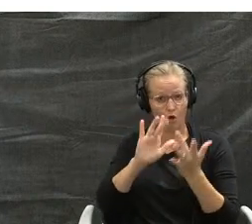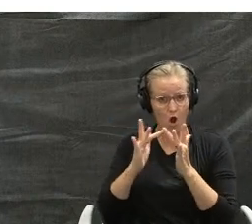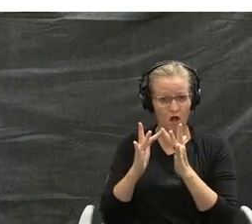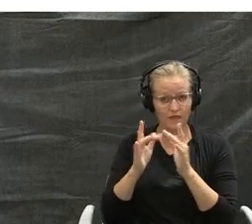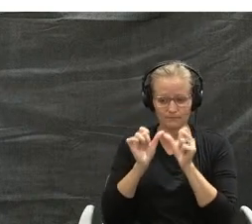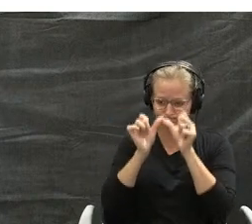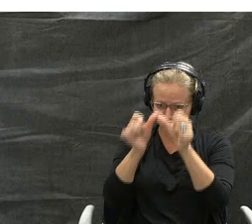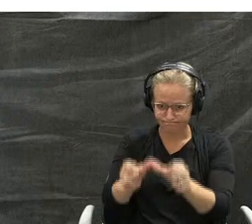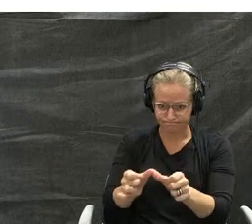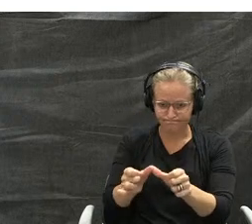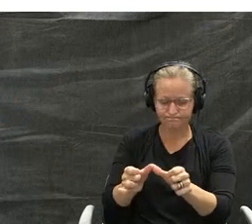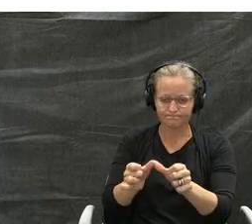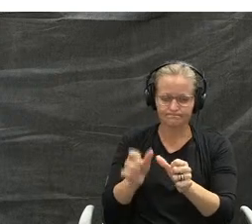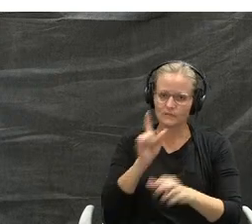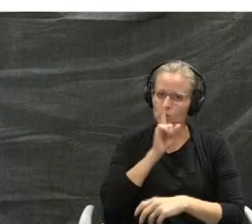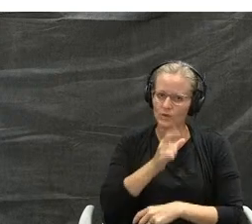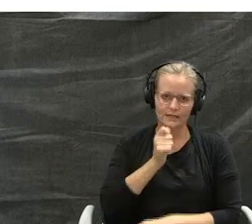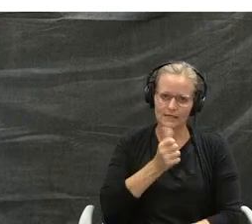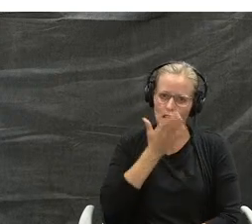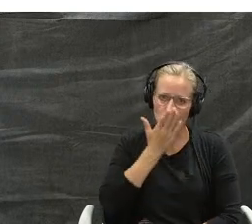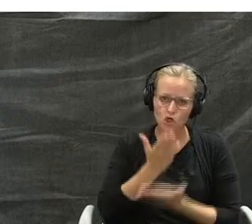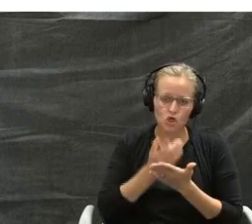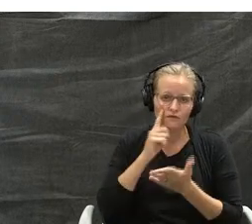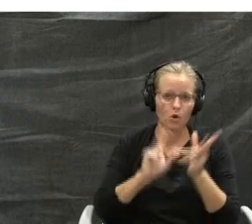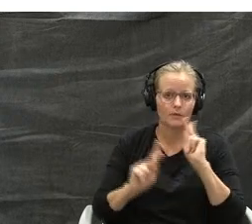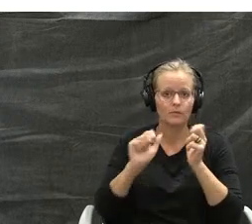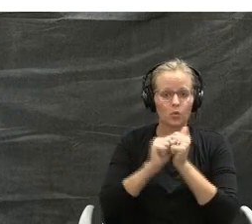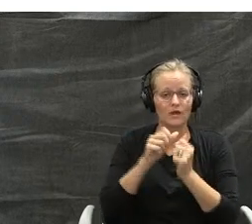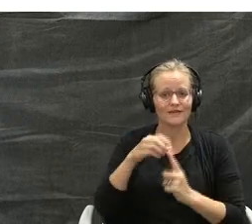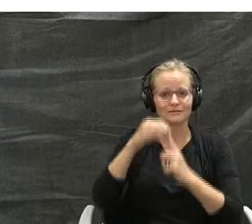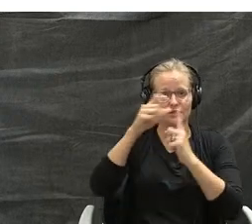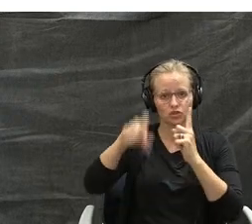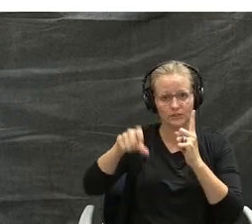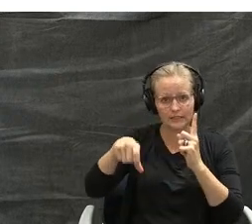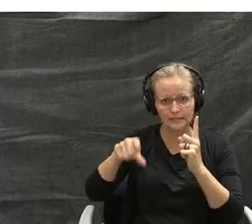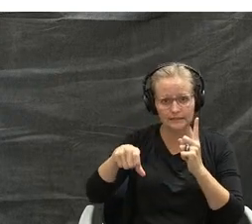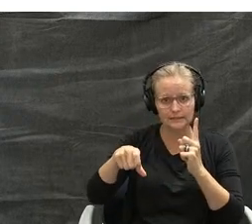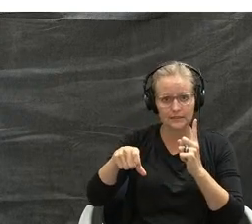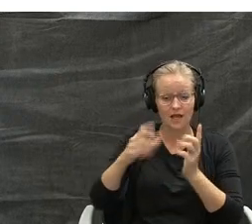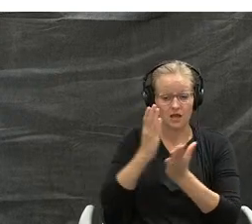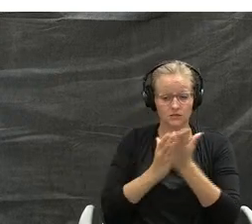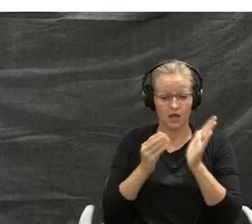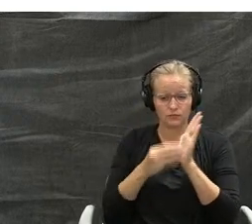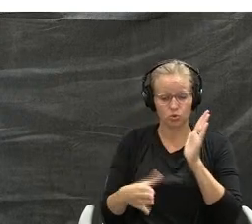their most optimal an best potential. Also, those students who are in Spanish Chinese